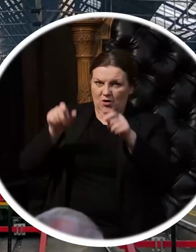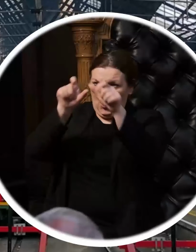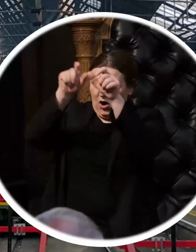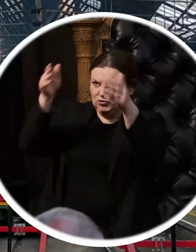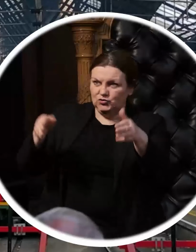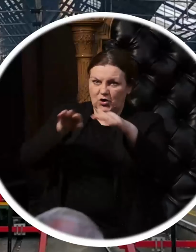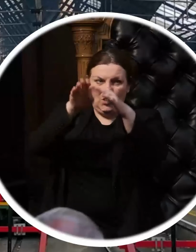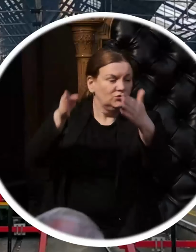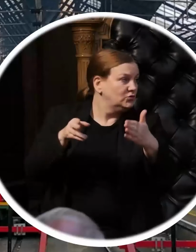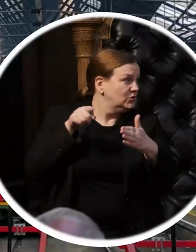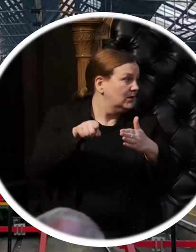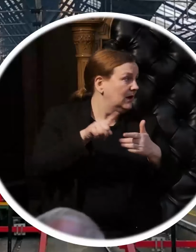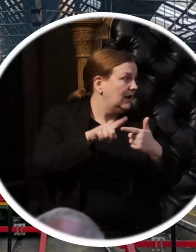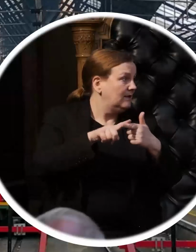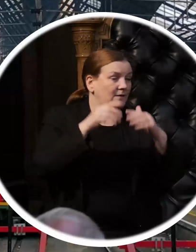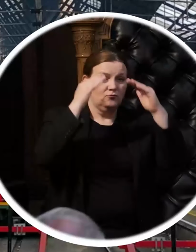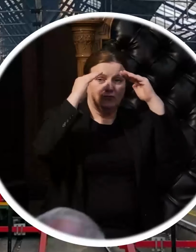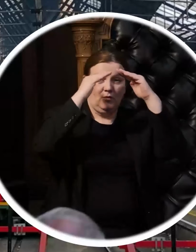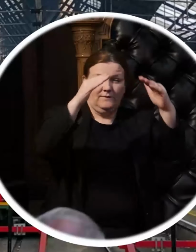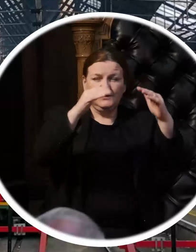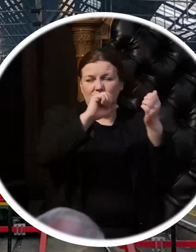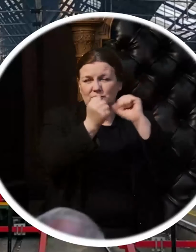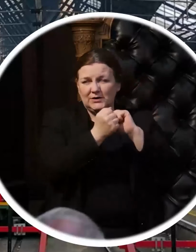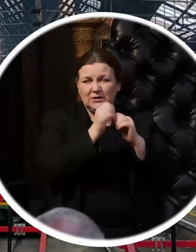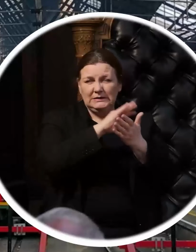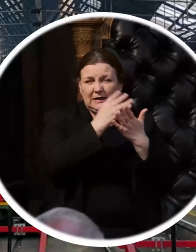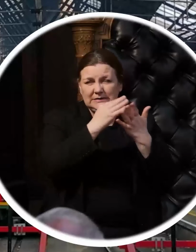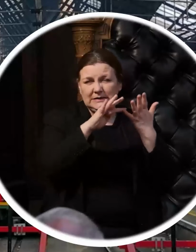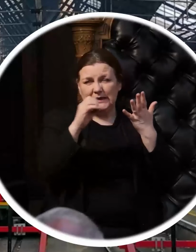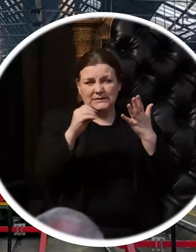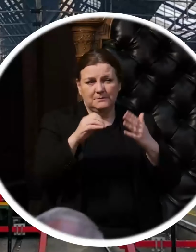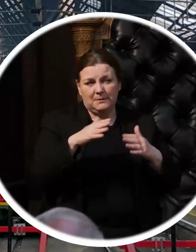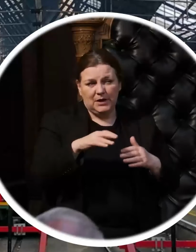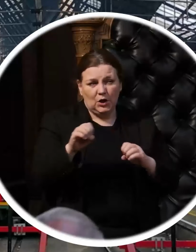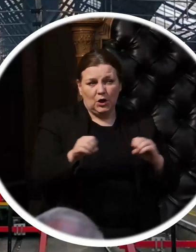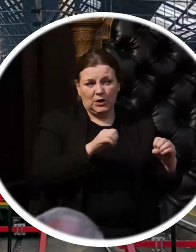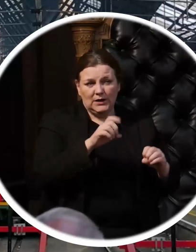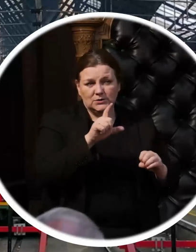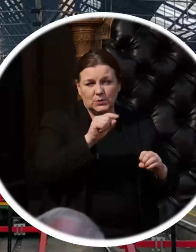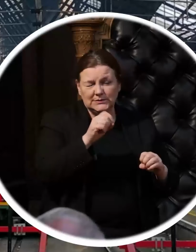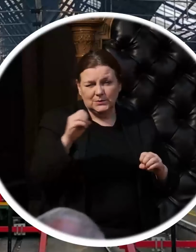That was replaced I think around about the 1990s, early 2000s. Somebody may be better able to correct me on that.